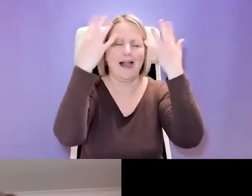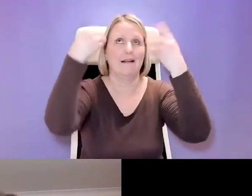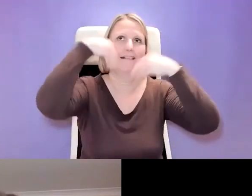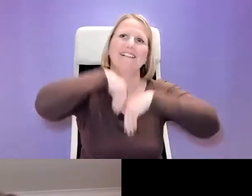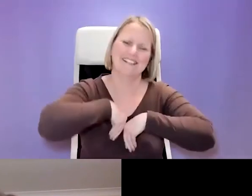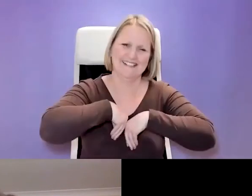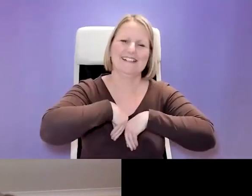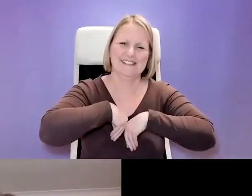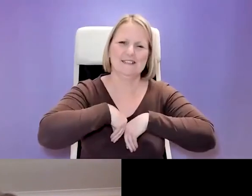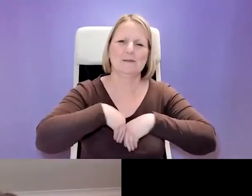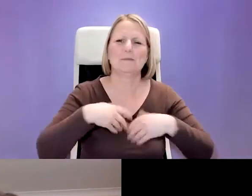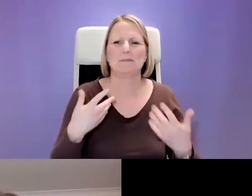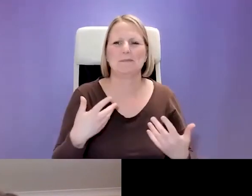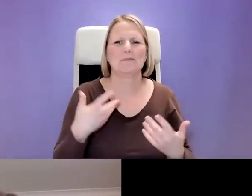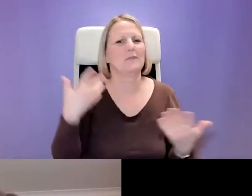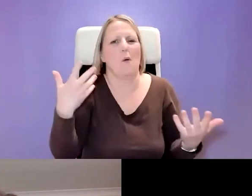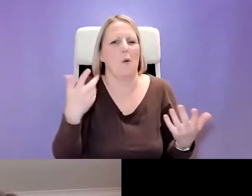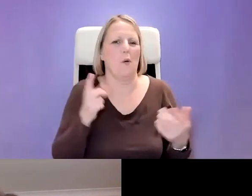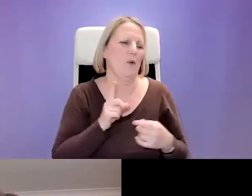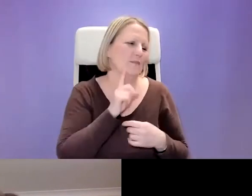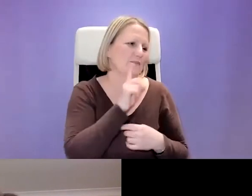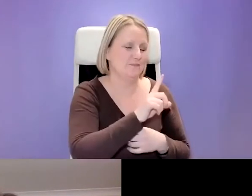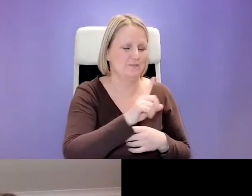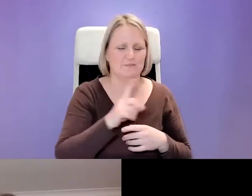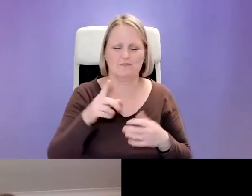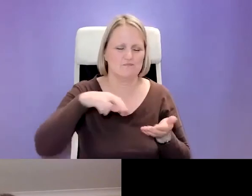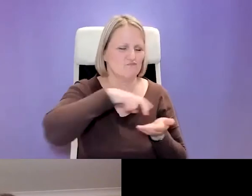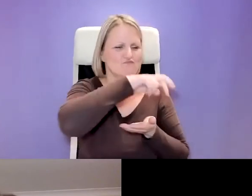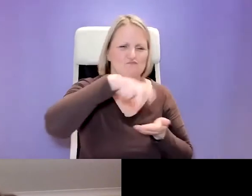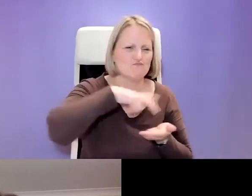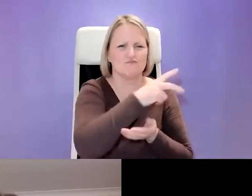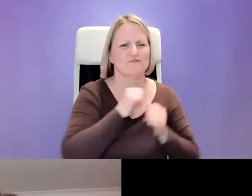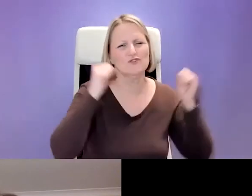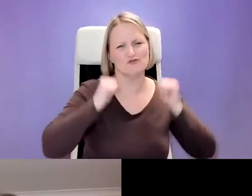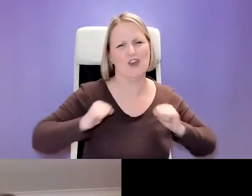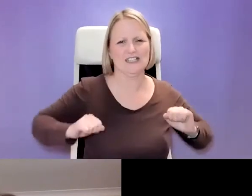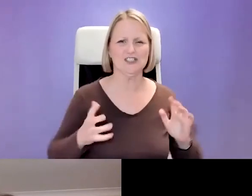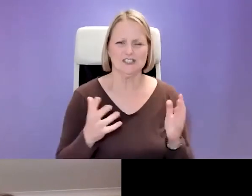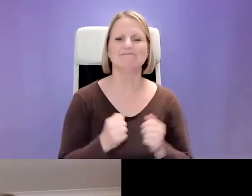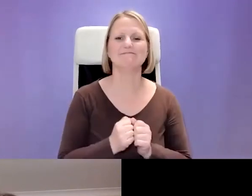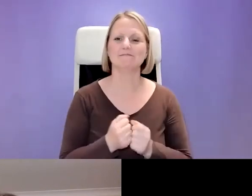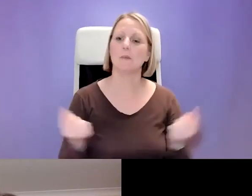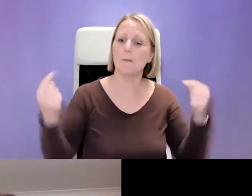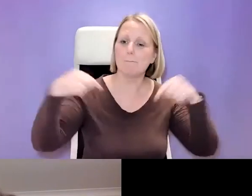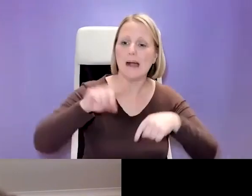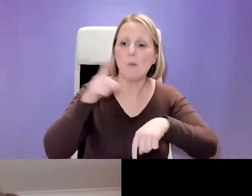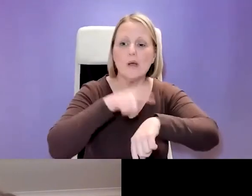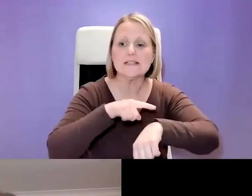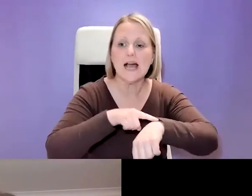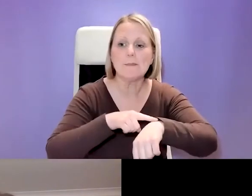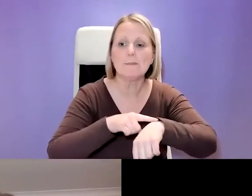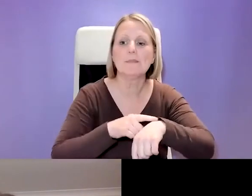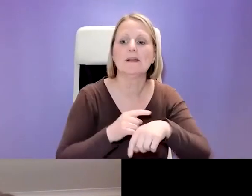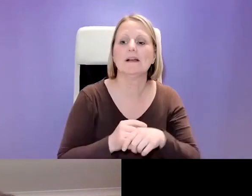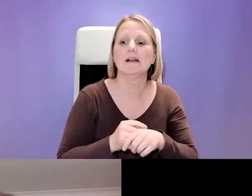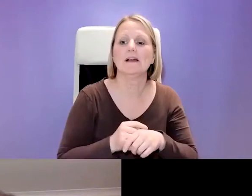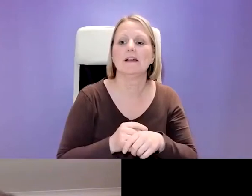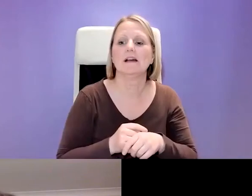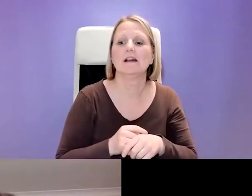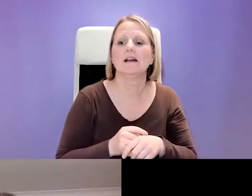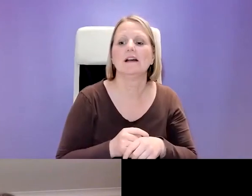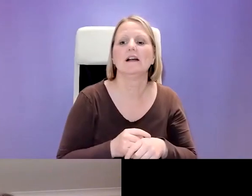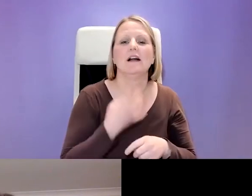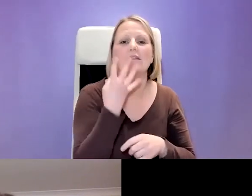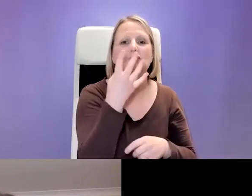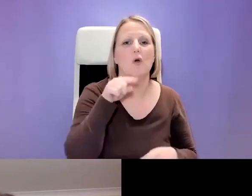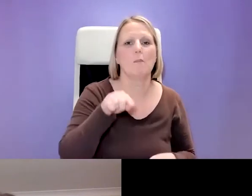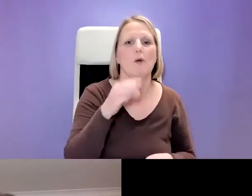or to take a spring break and stretch our legs say if we come back together at 4:38.